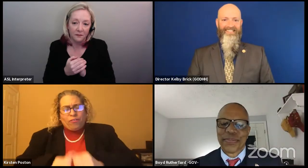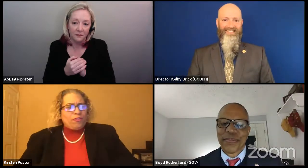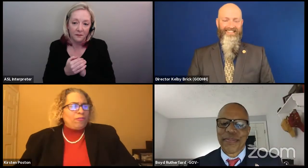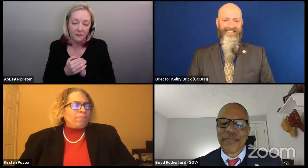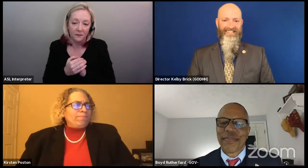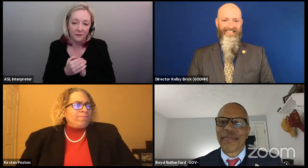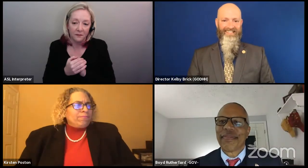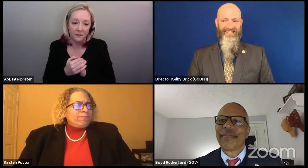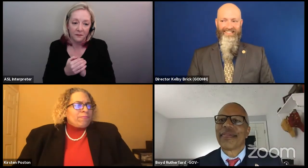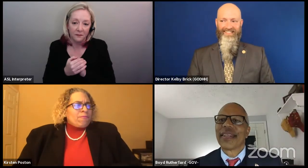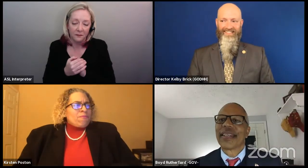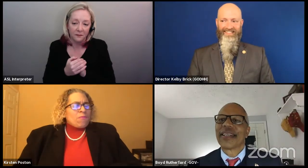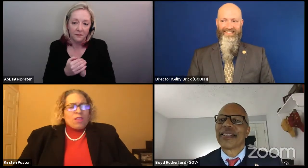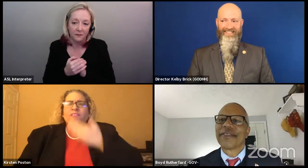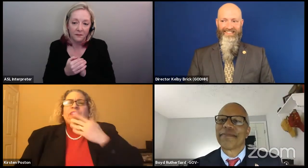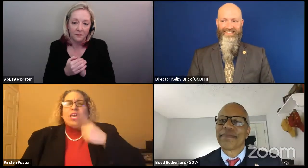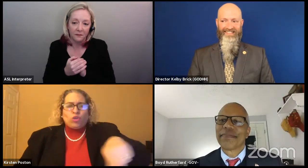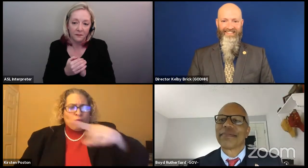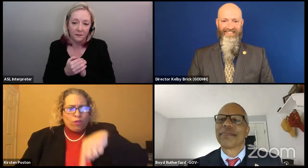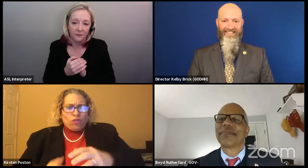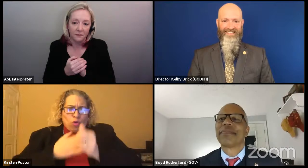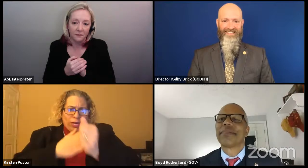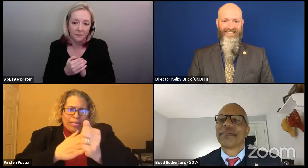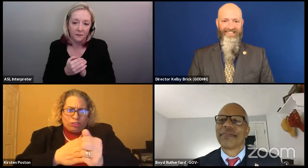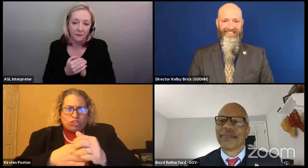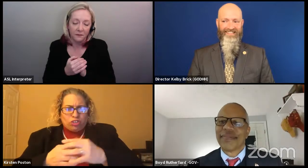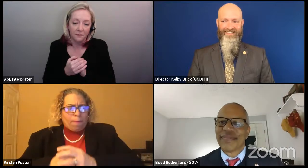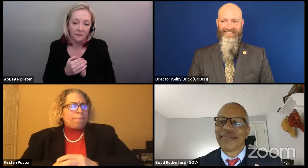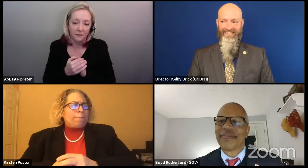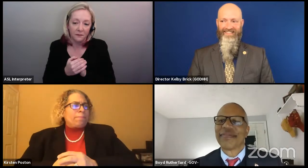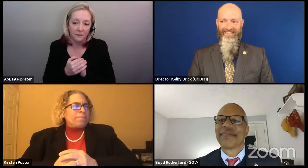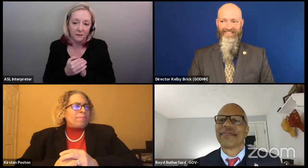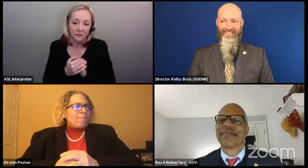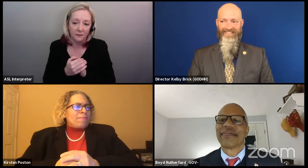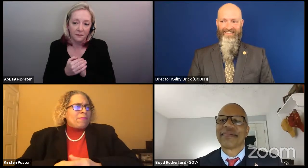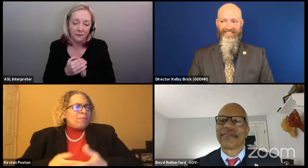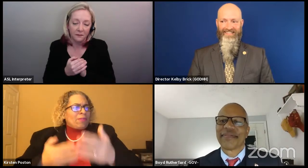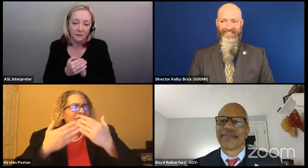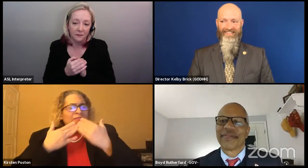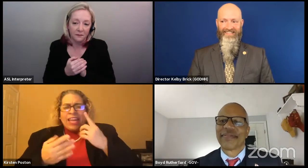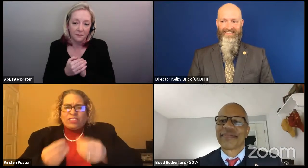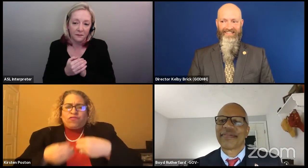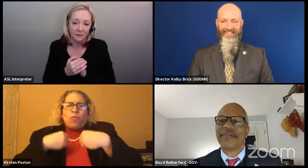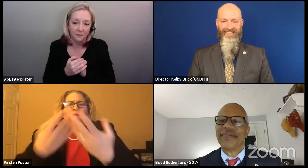together, it's for the community, truly. So thank all of you, thank you for your leadership.